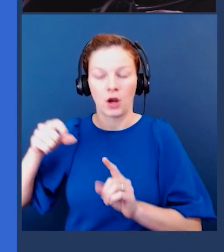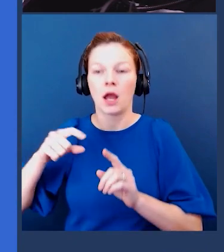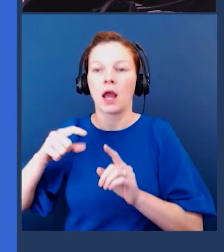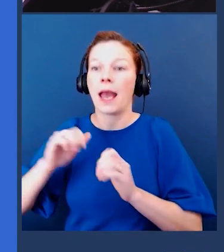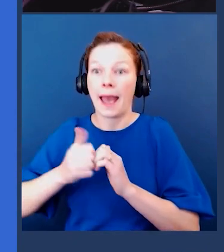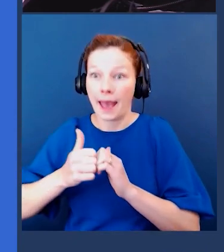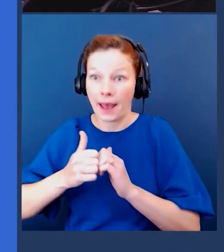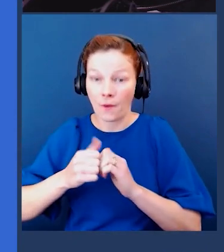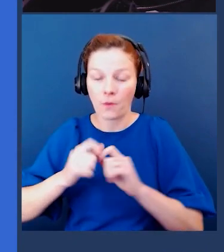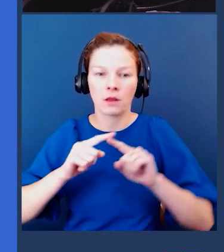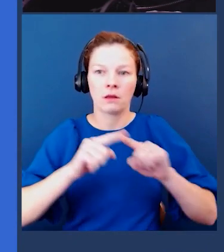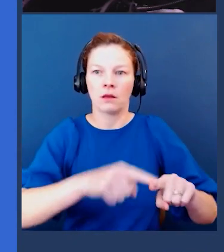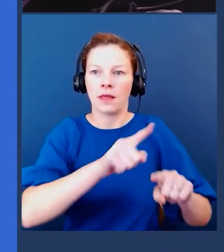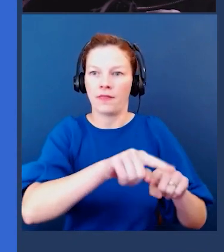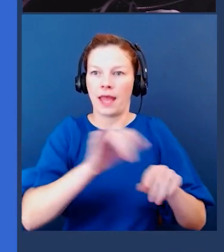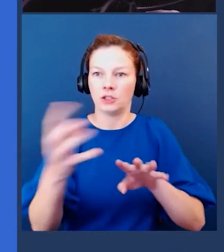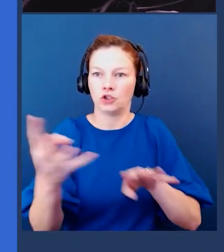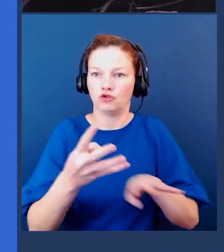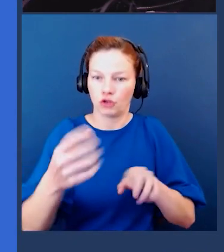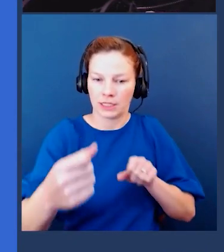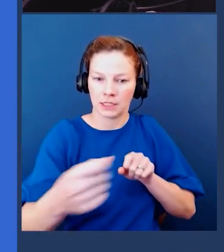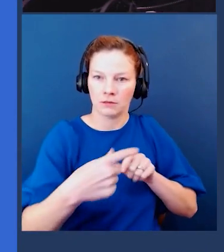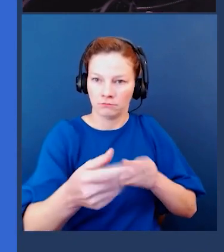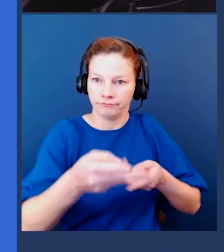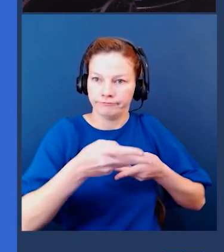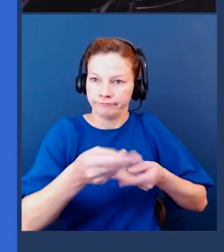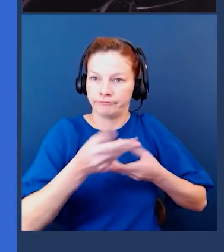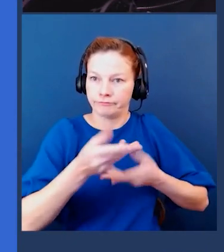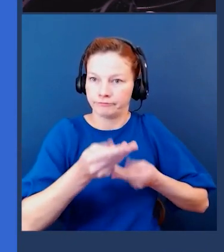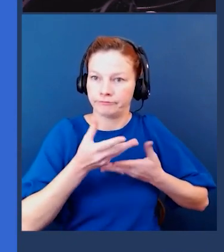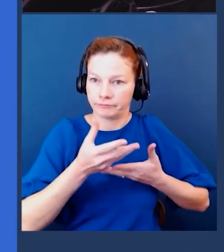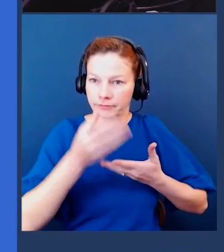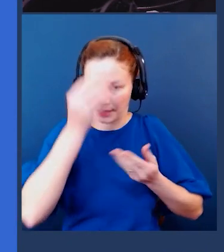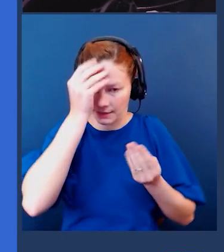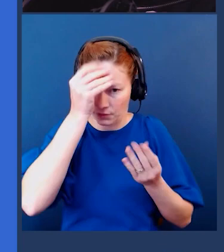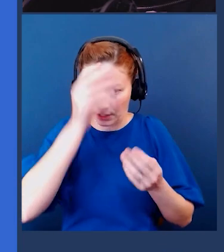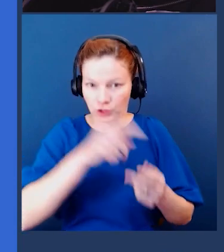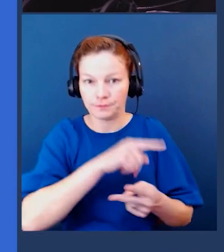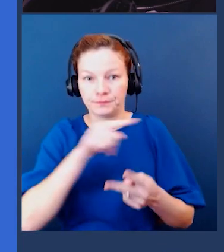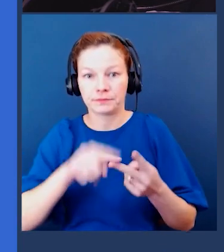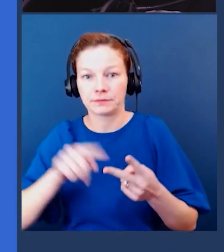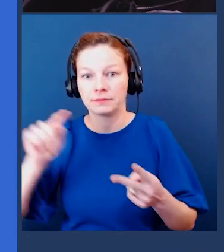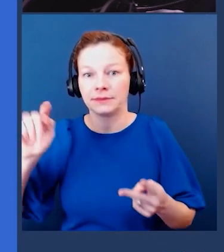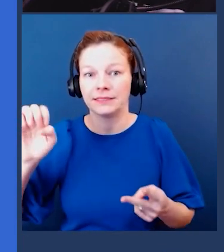There's also the telemetry API and the telemetry API is a very powerful